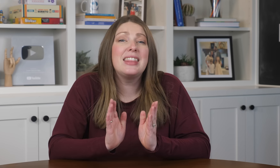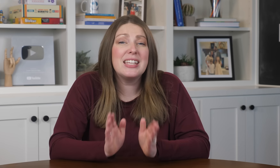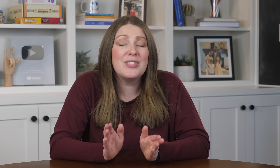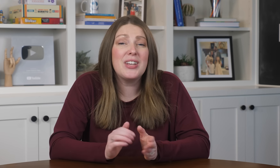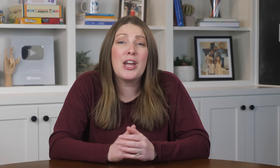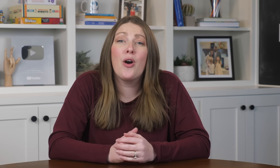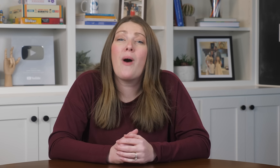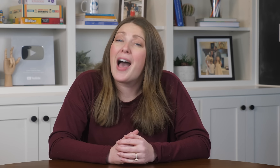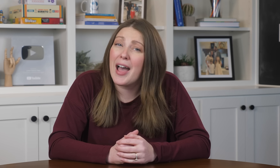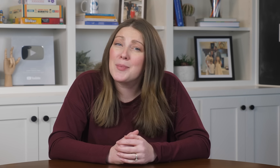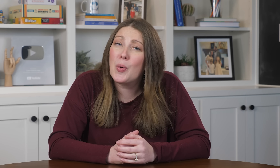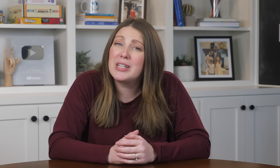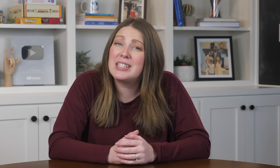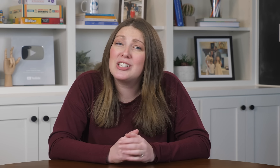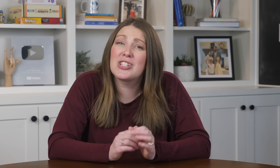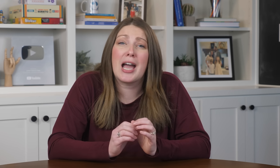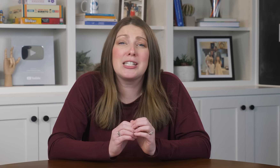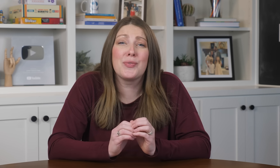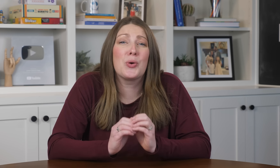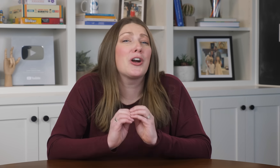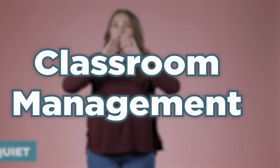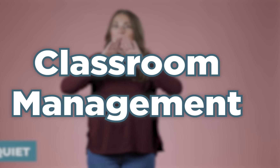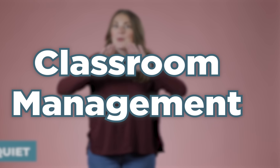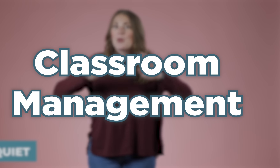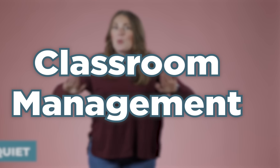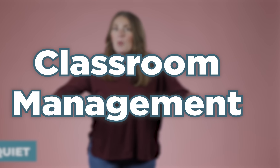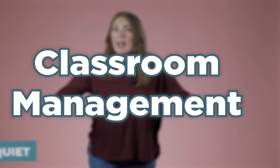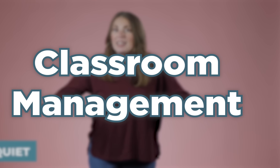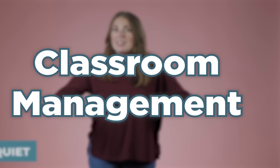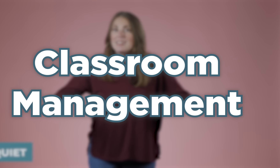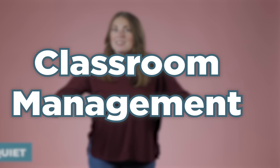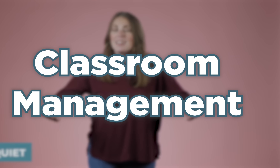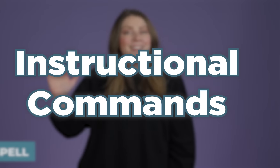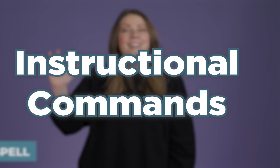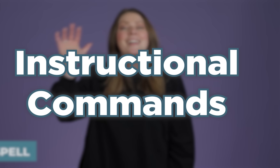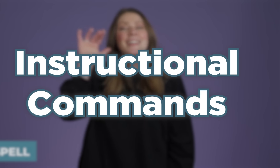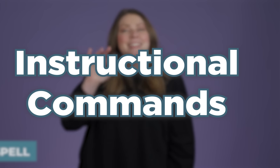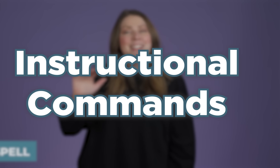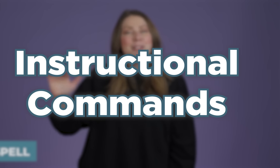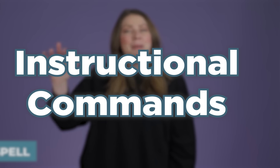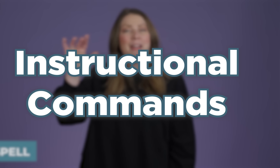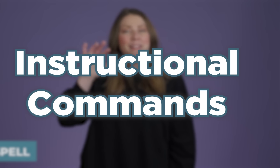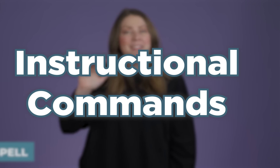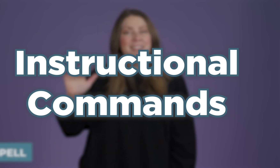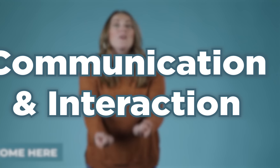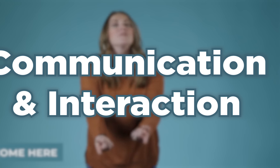In this video, I'm going to teach signs for classroom management, instructional command,